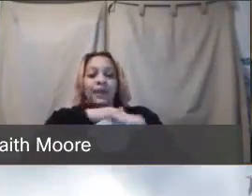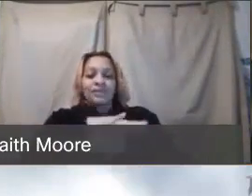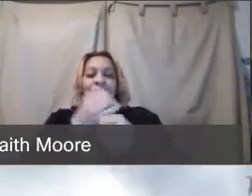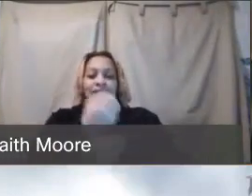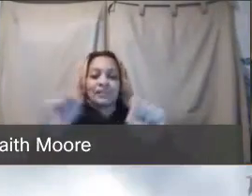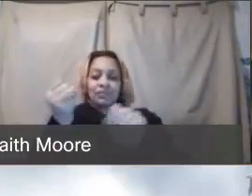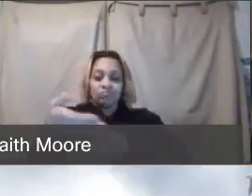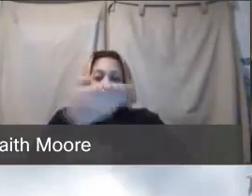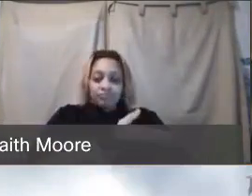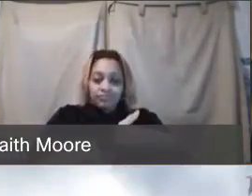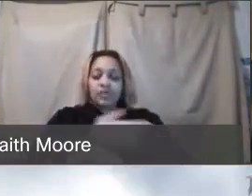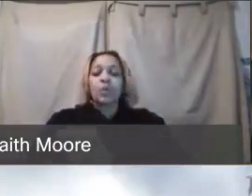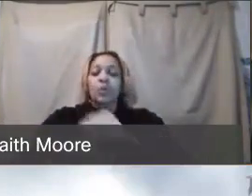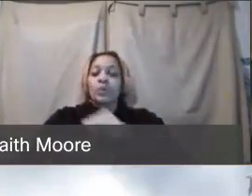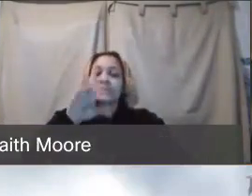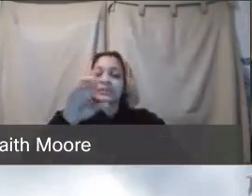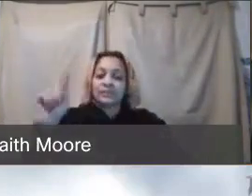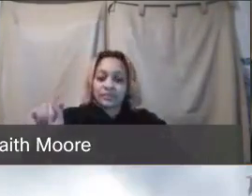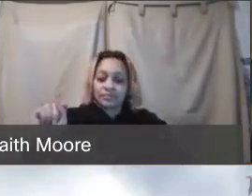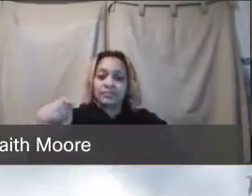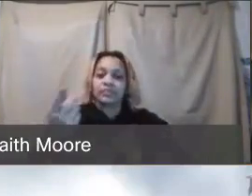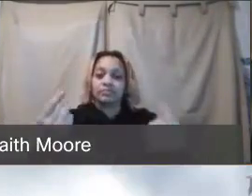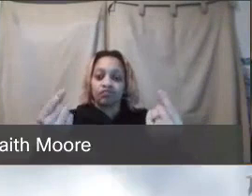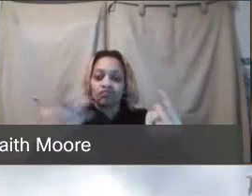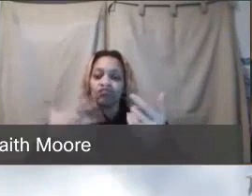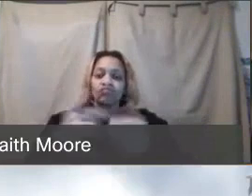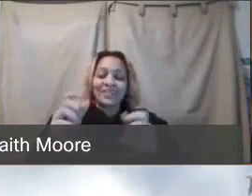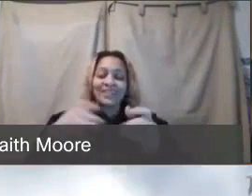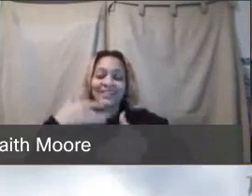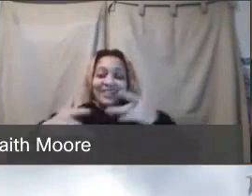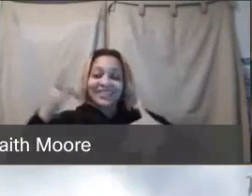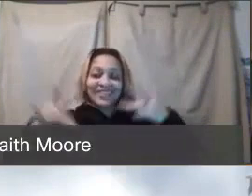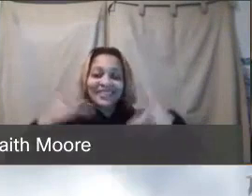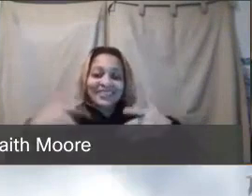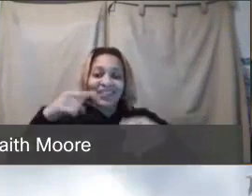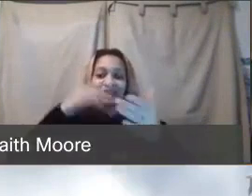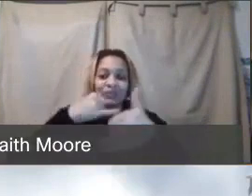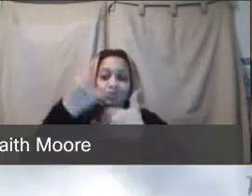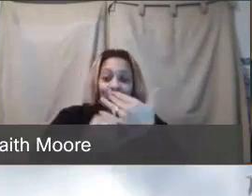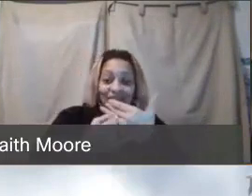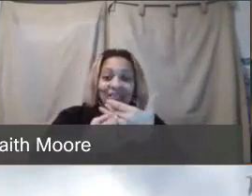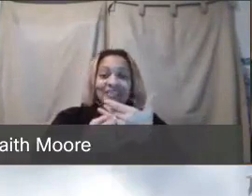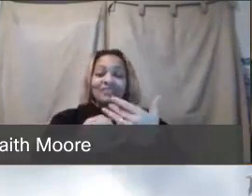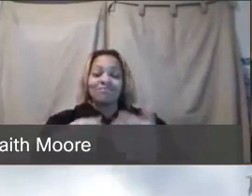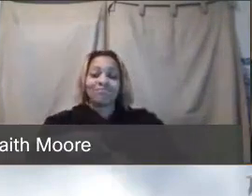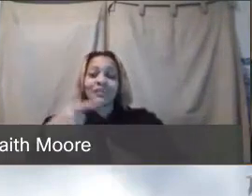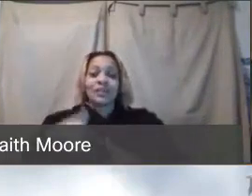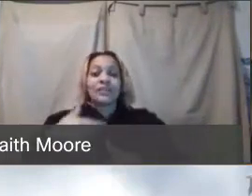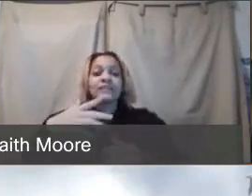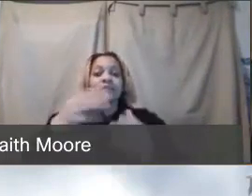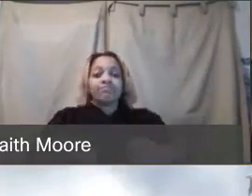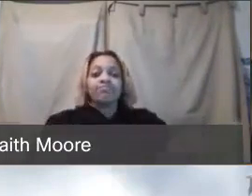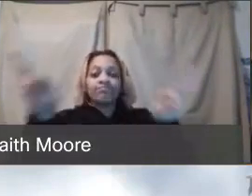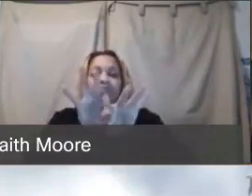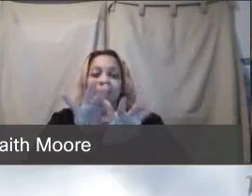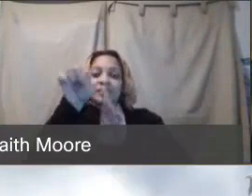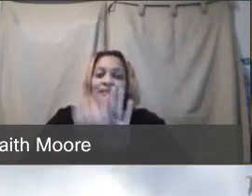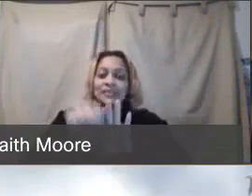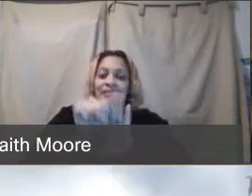We do not are also particularly excited about this project. It is an important Southern continuation of the 15 street cycle track.